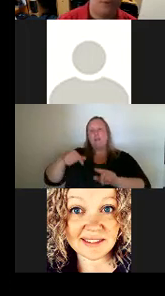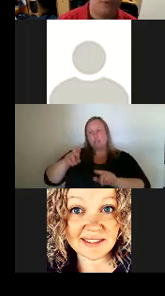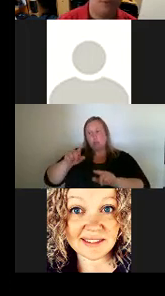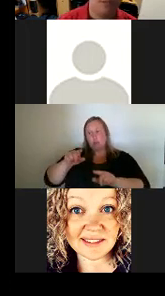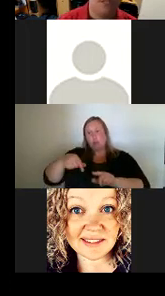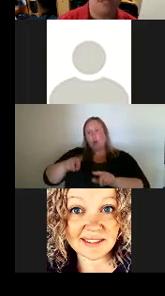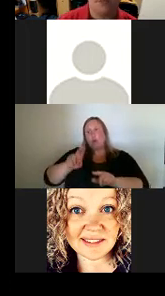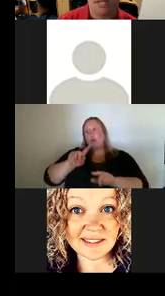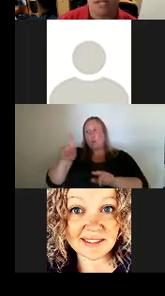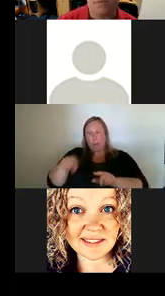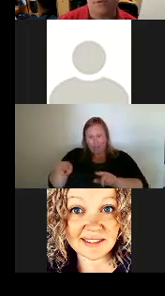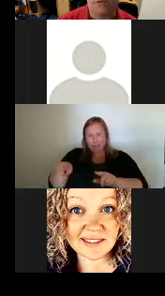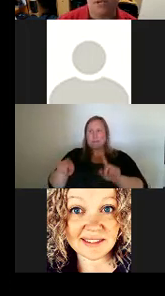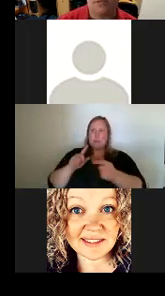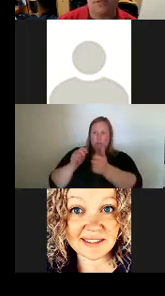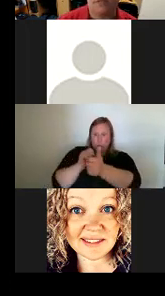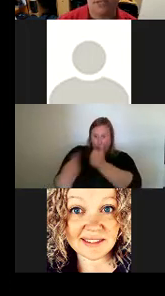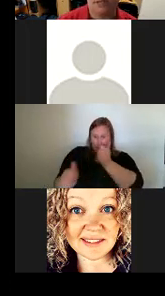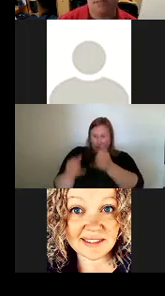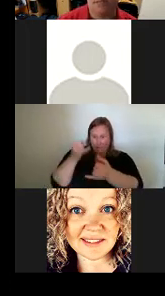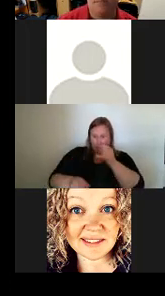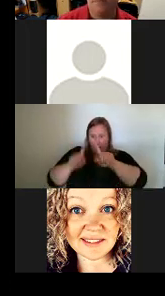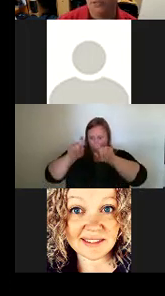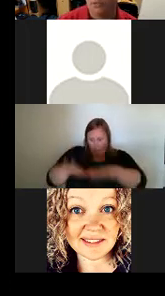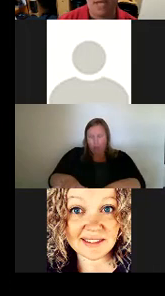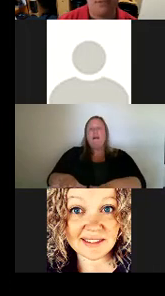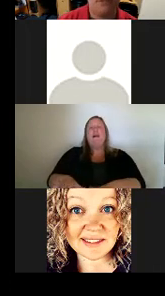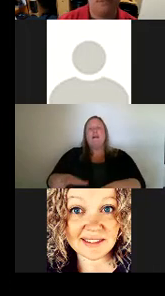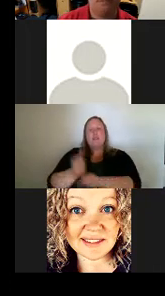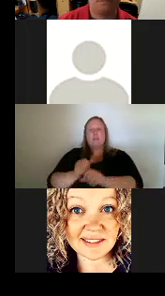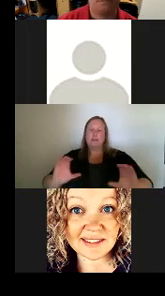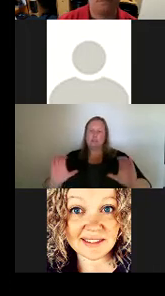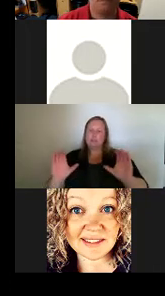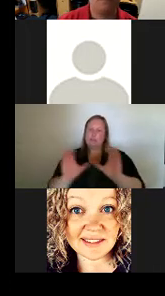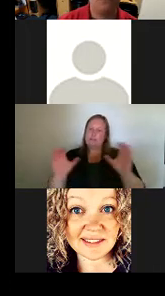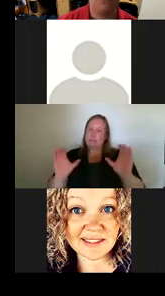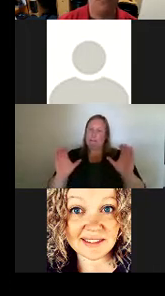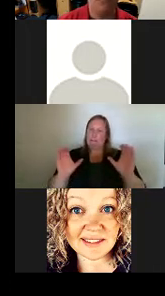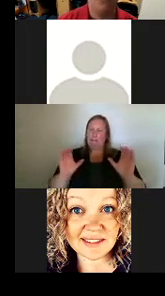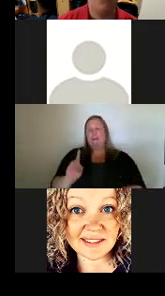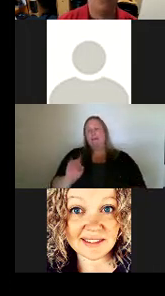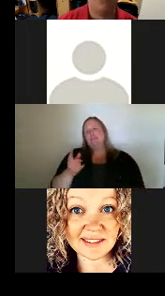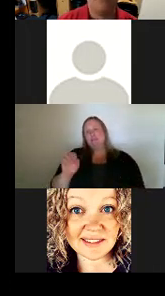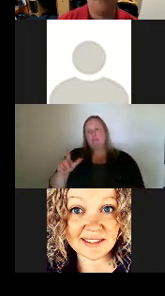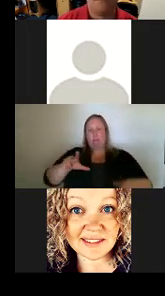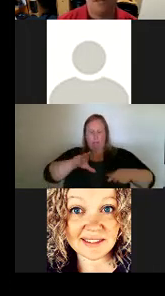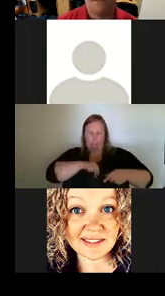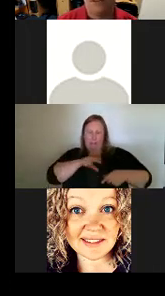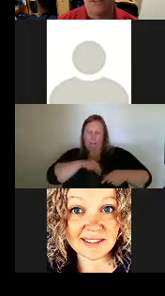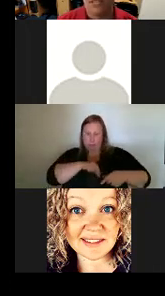CHROME ACCESSIBILITY EXPERT DIGITAL BADGE. THERE IS A LIST OF MODIFIER KEYS.